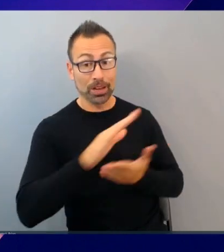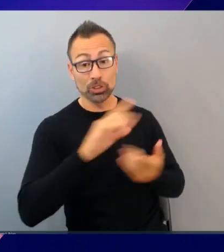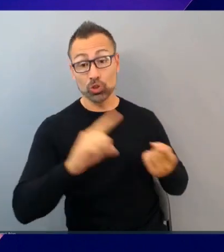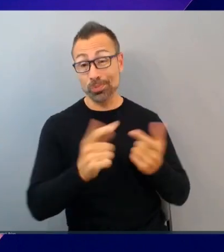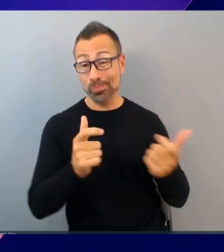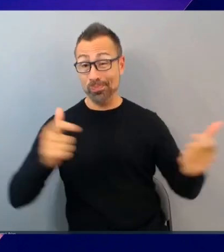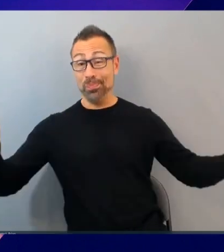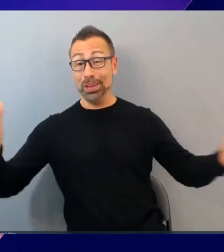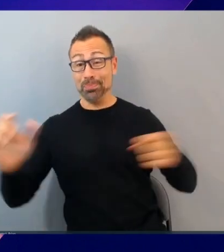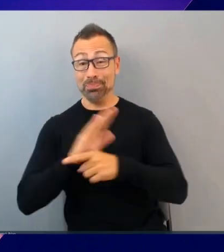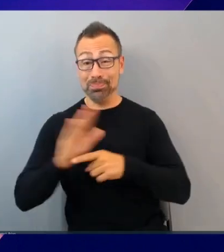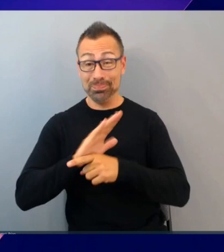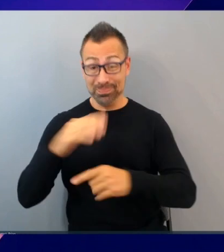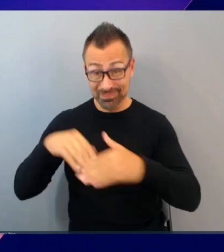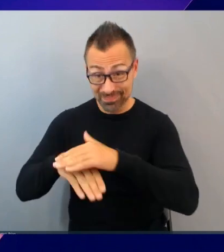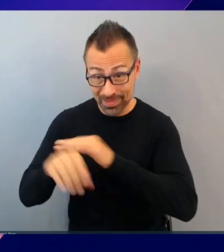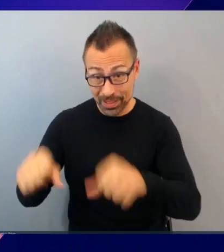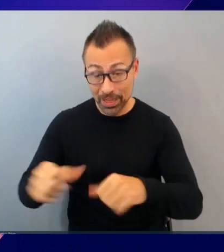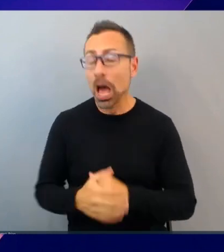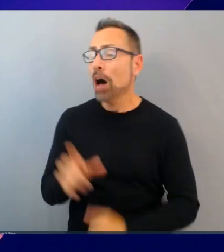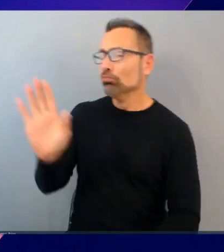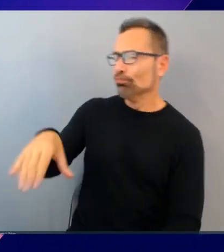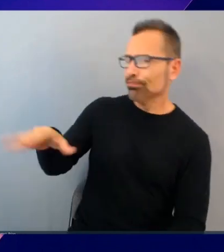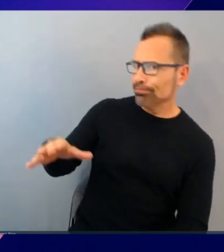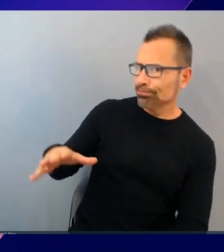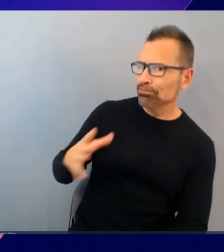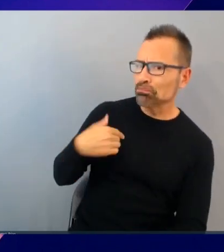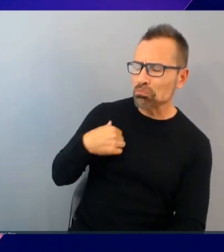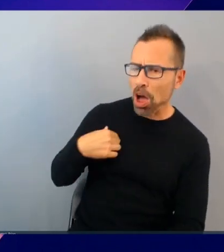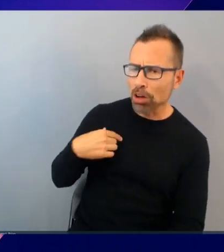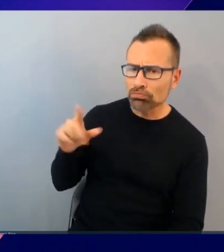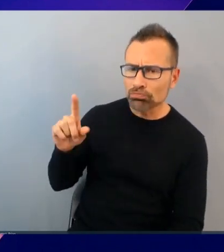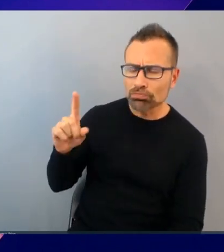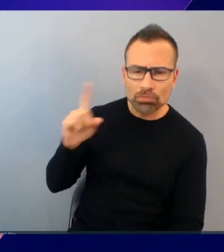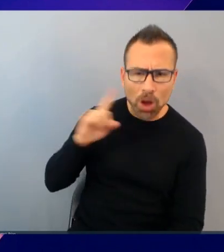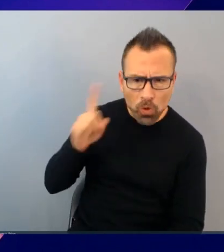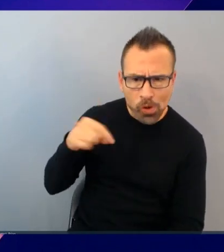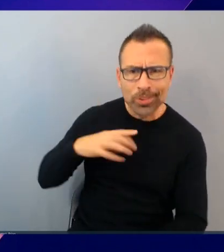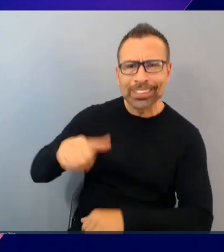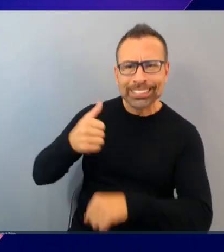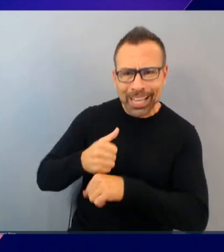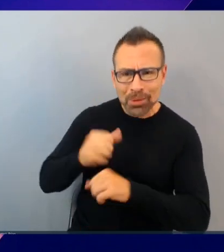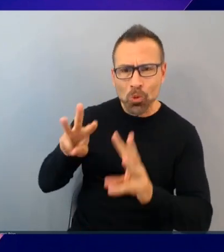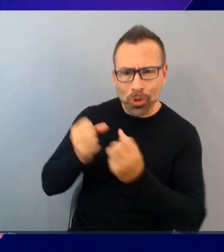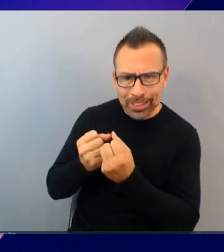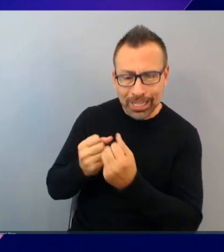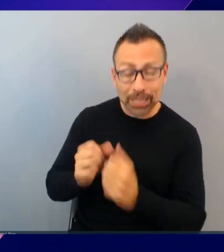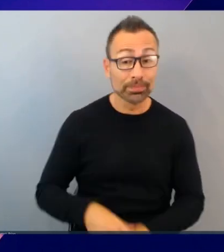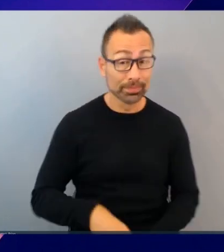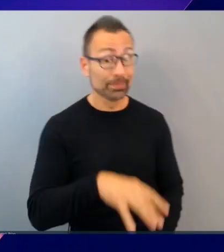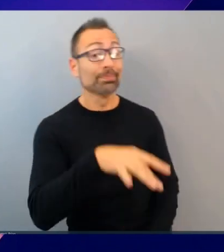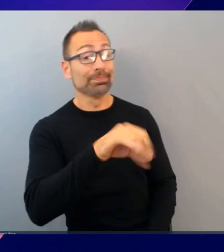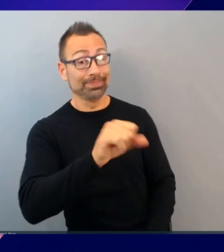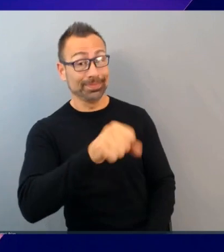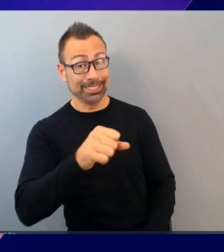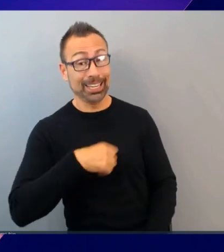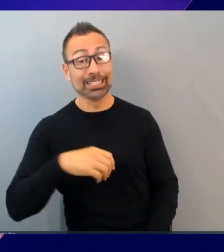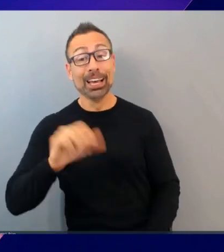an in-person workshop for community events, right? That's exactly correct. So, an AWS Pit Crew expert, as we call them,